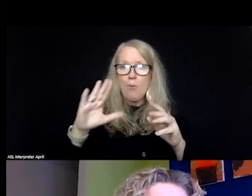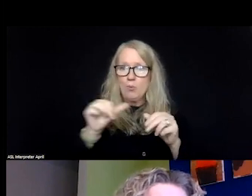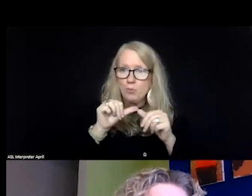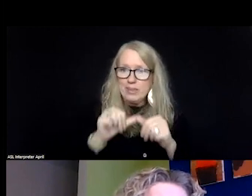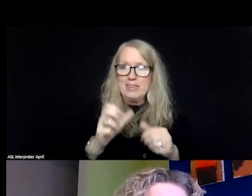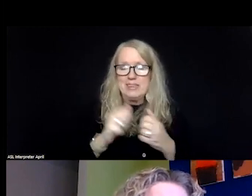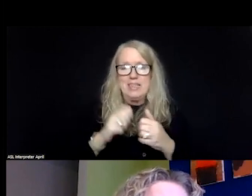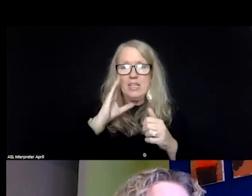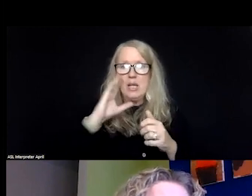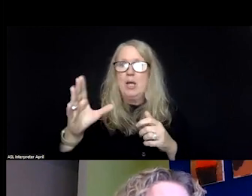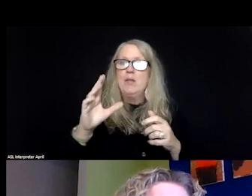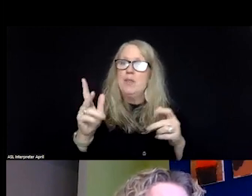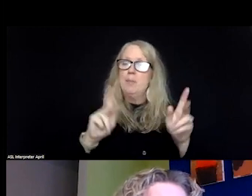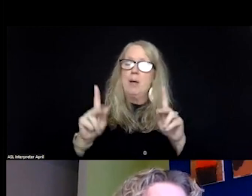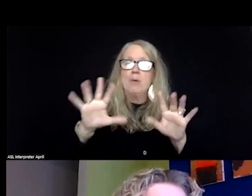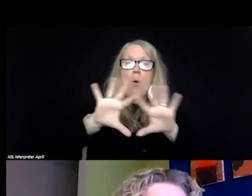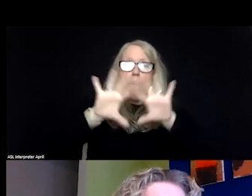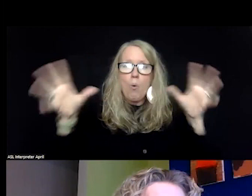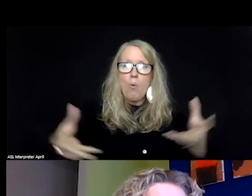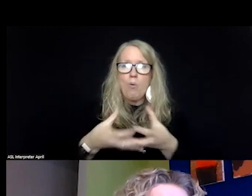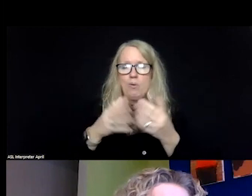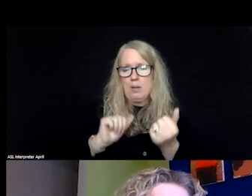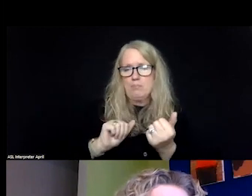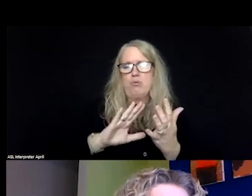HEALTH APPROACH WITH MENTAL HEALTH AND ADDRESSING